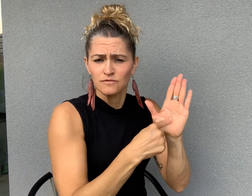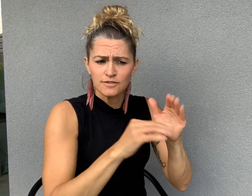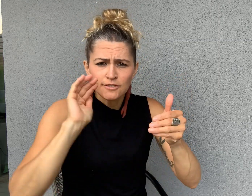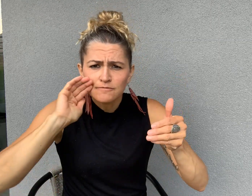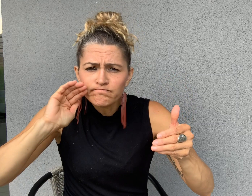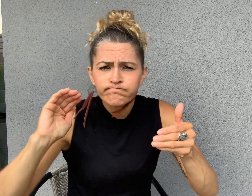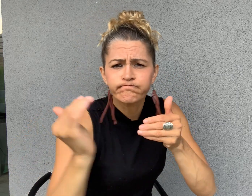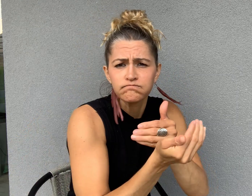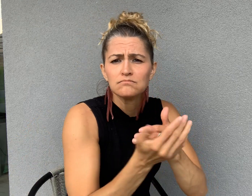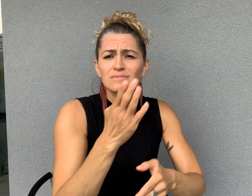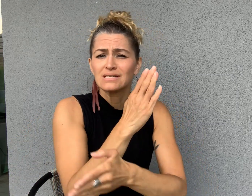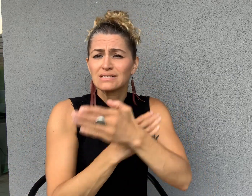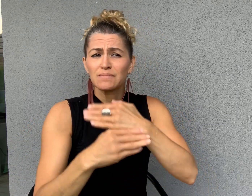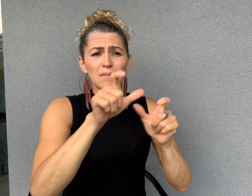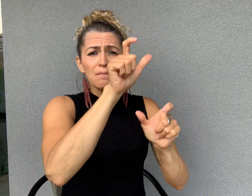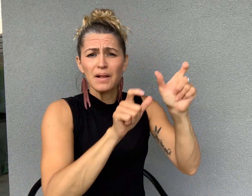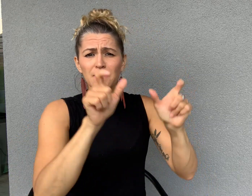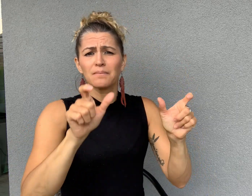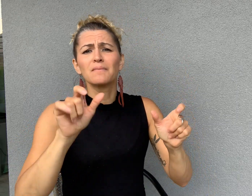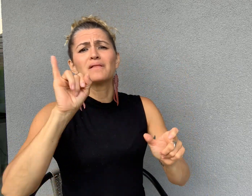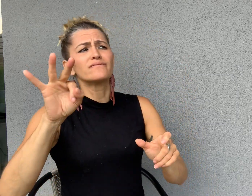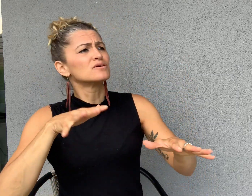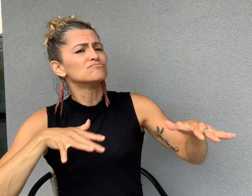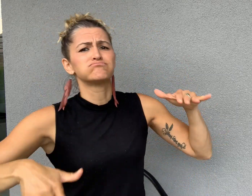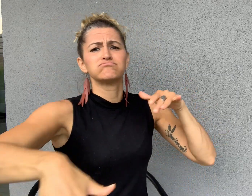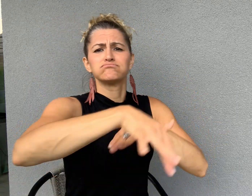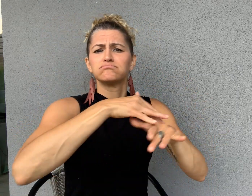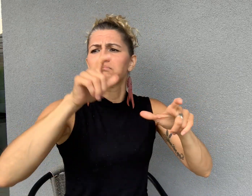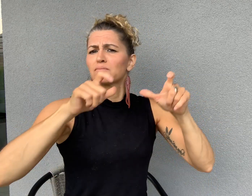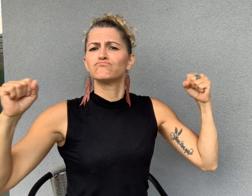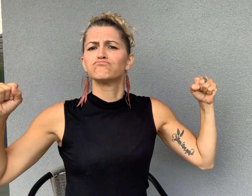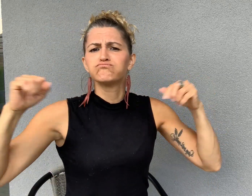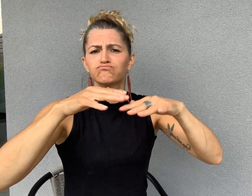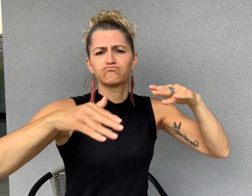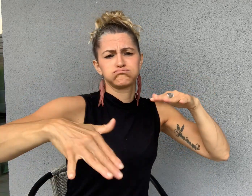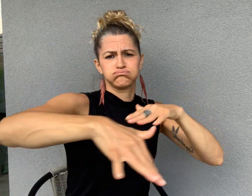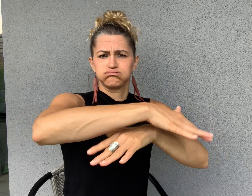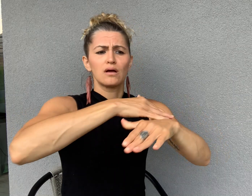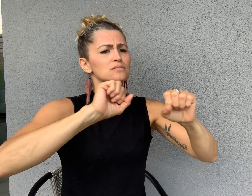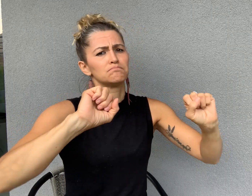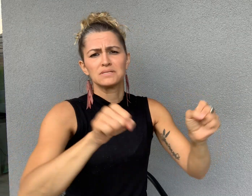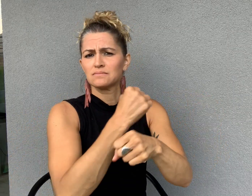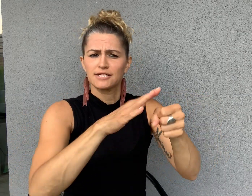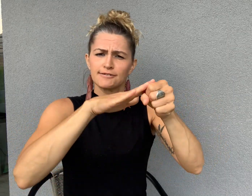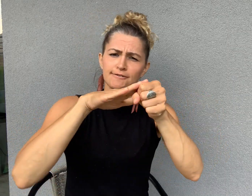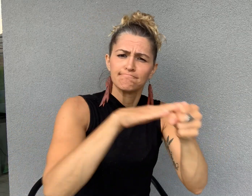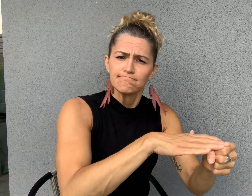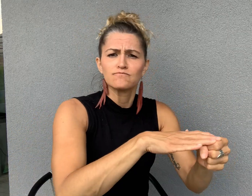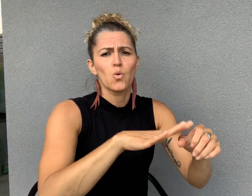people from discrimination and humiliation in public.